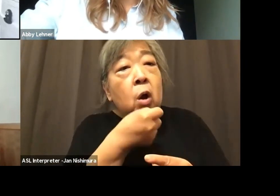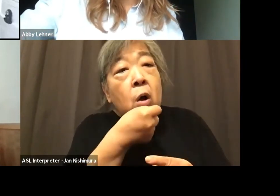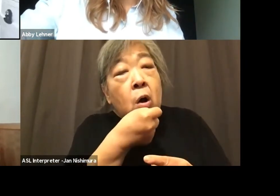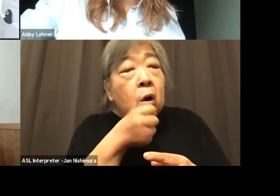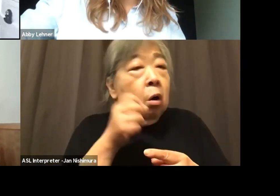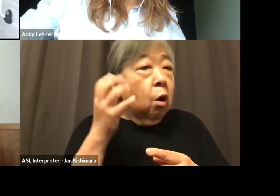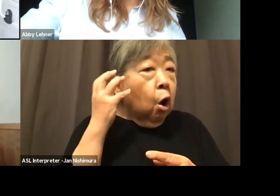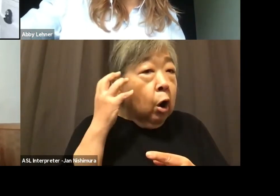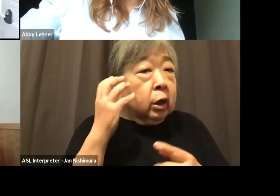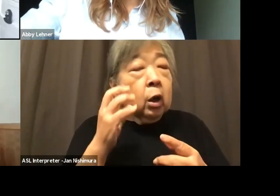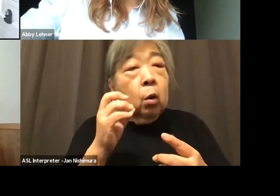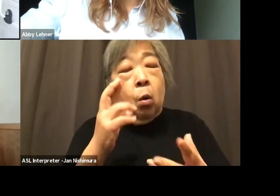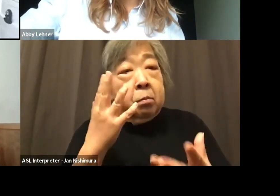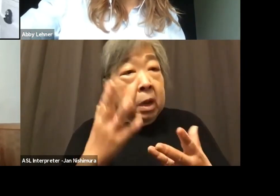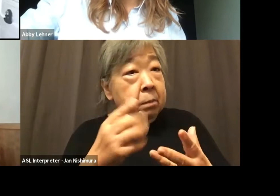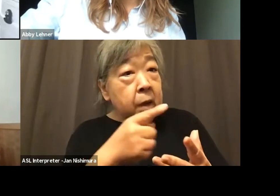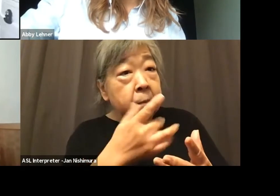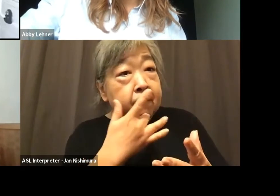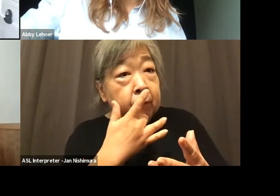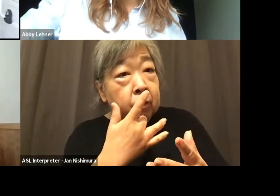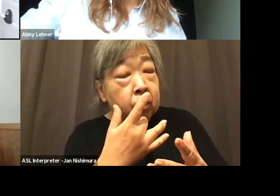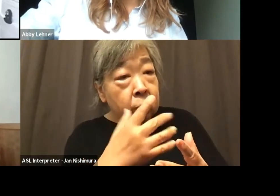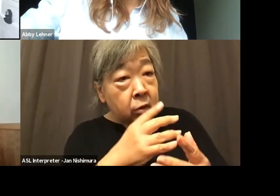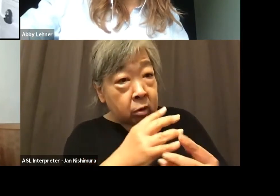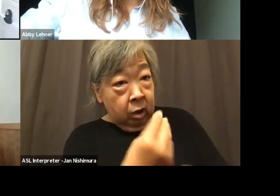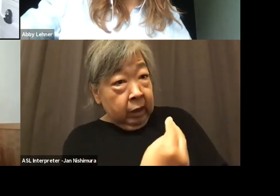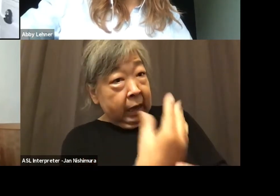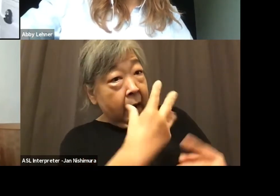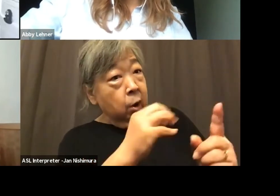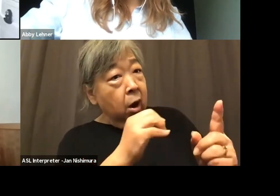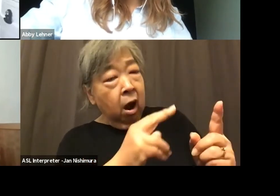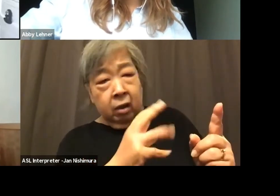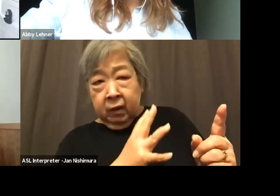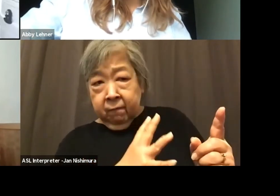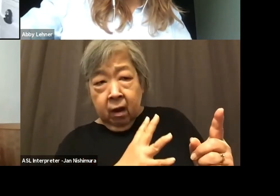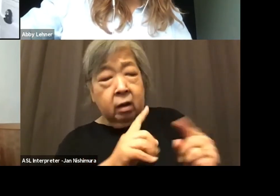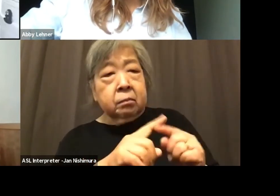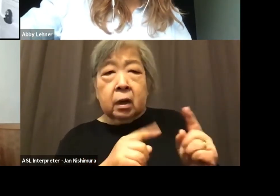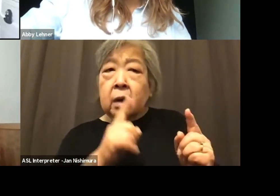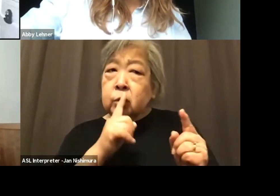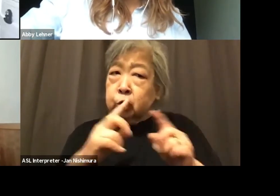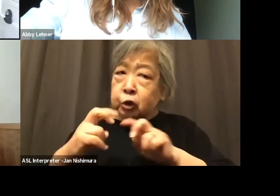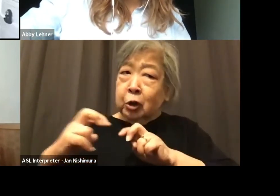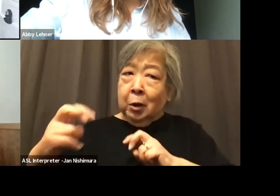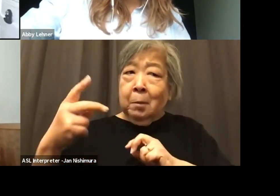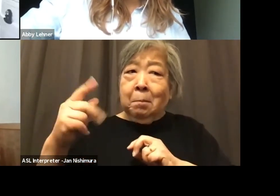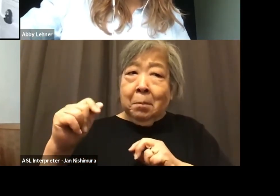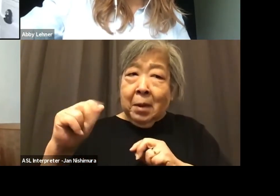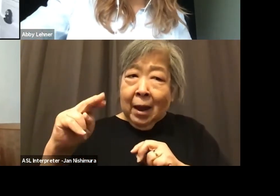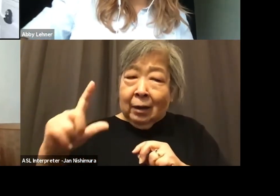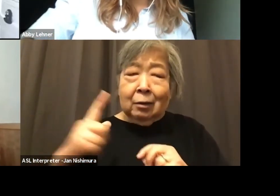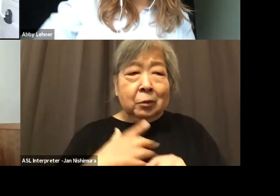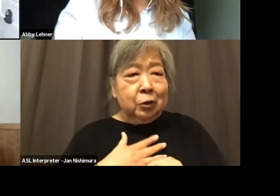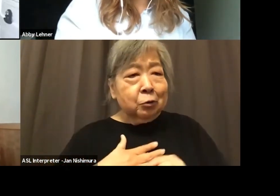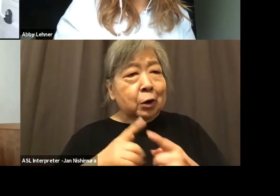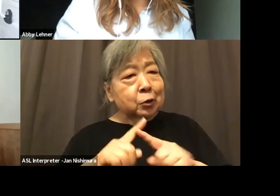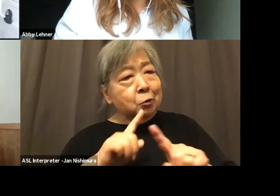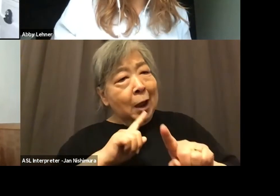on video, that's also welcome, but I'm sure the panelists would love to answer some of the audience's questions.